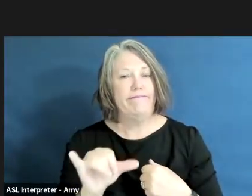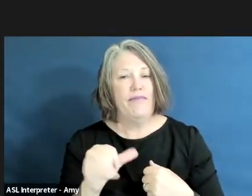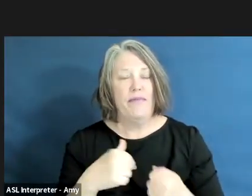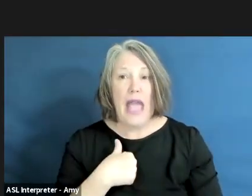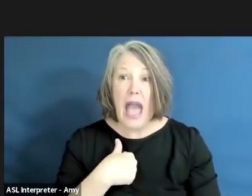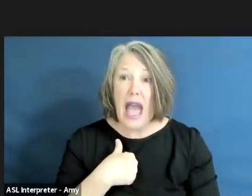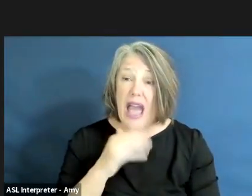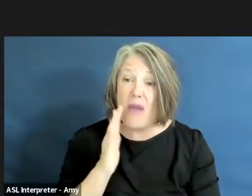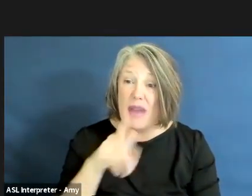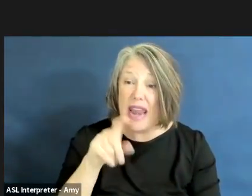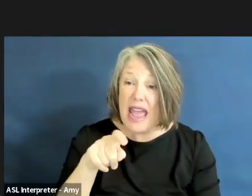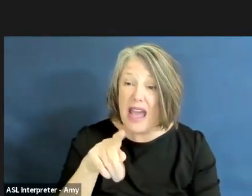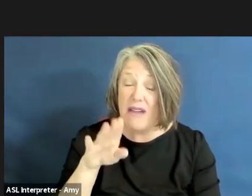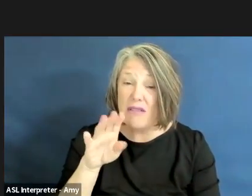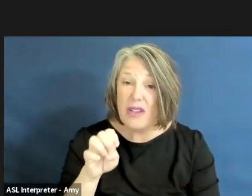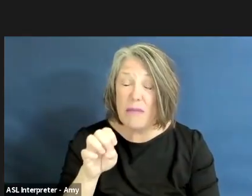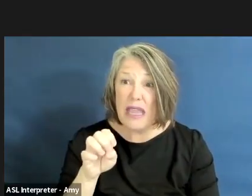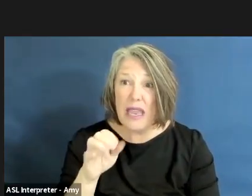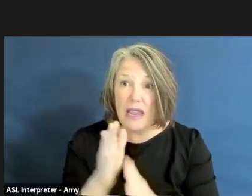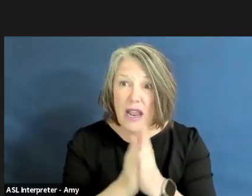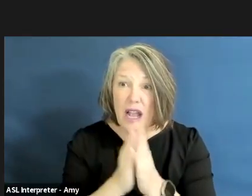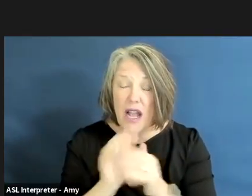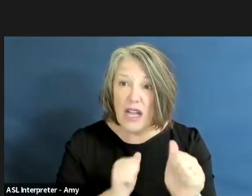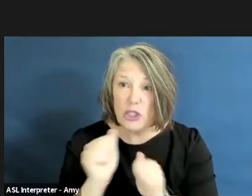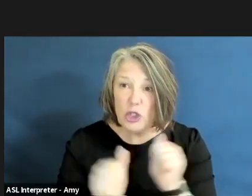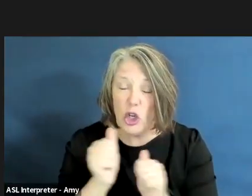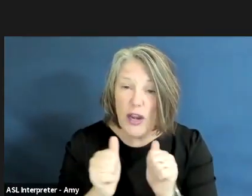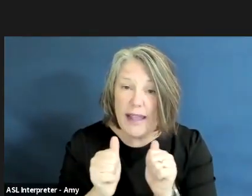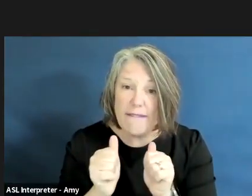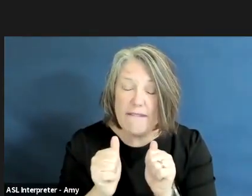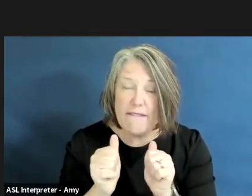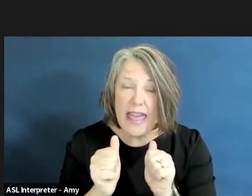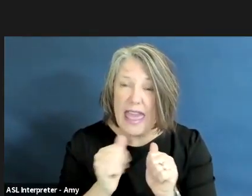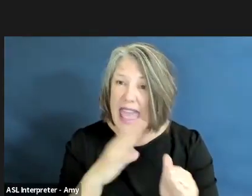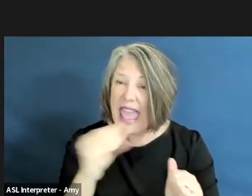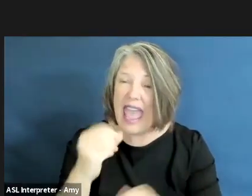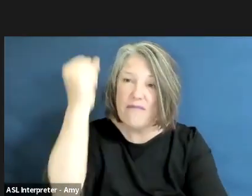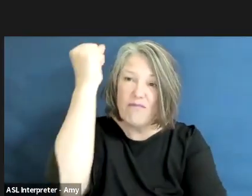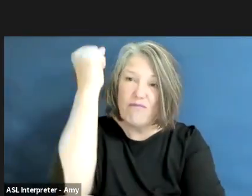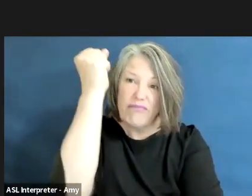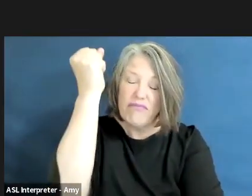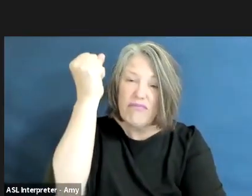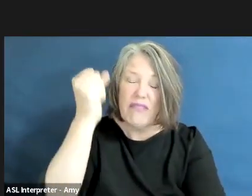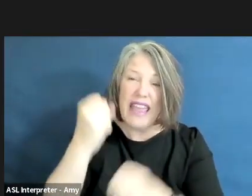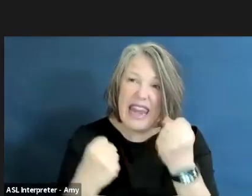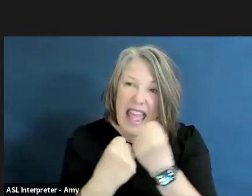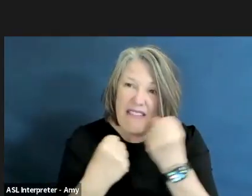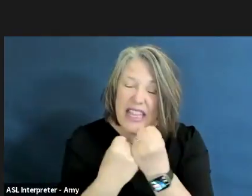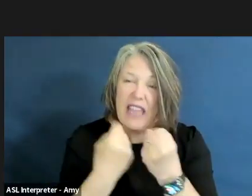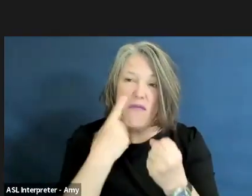be assertive and unwavering in advocating for my needs.